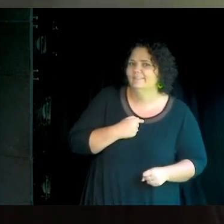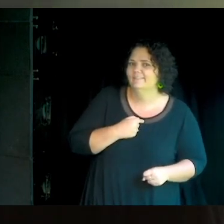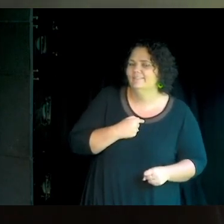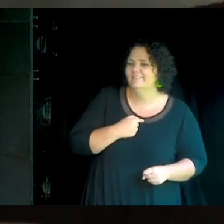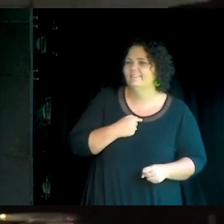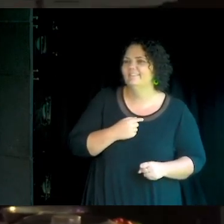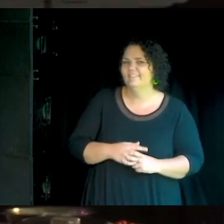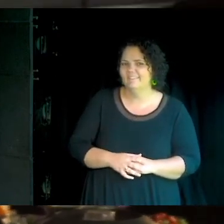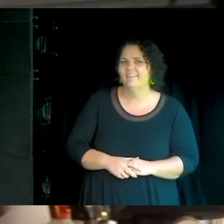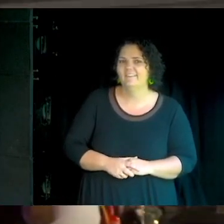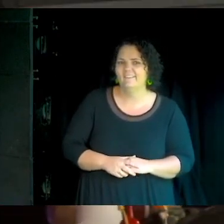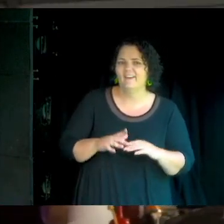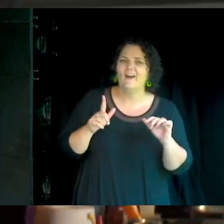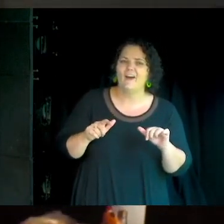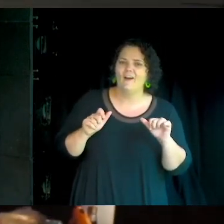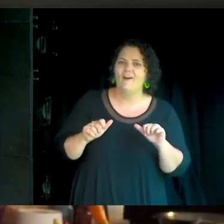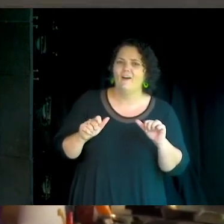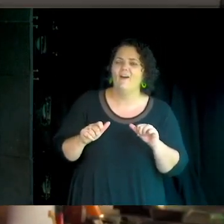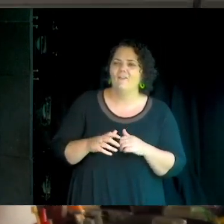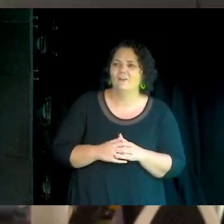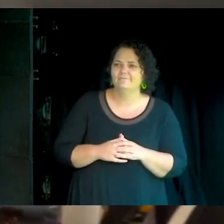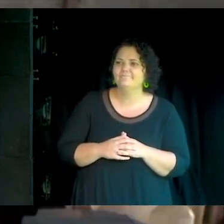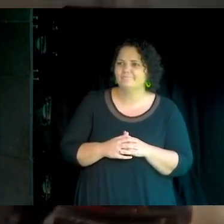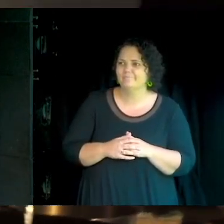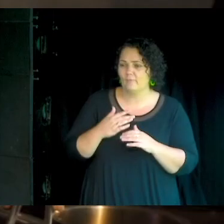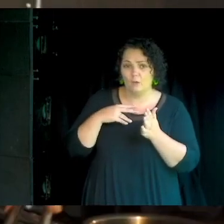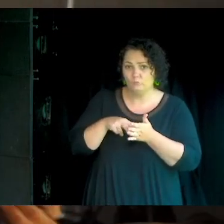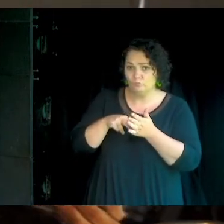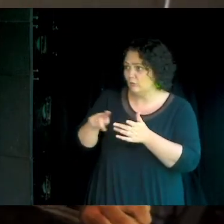just want to wait for you to finish your all kind of do now no problem we can cook together okay